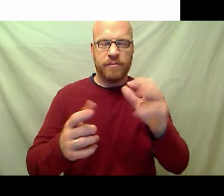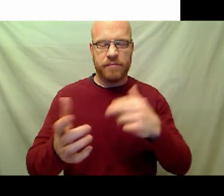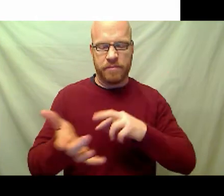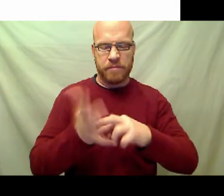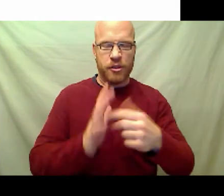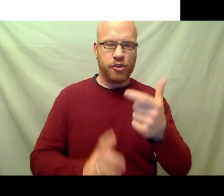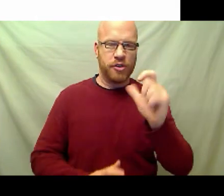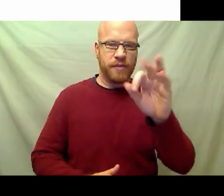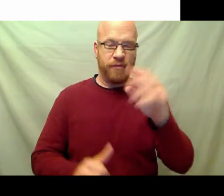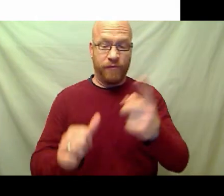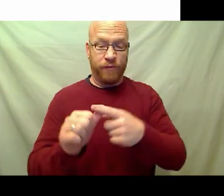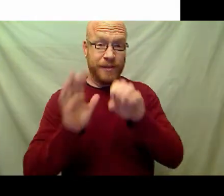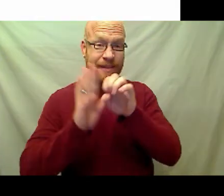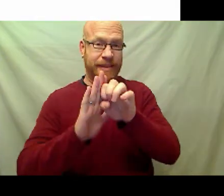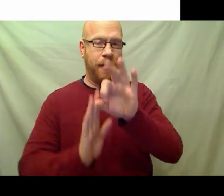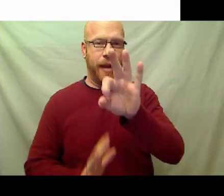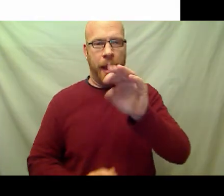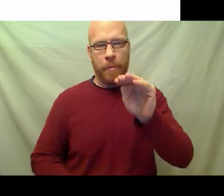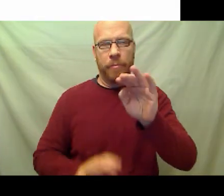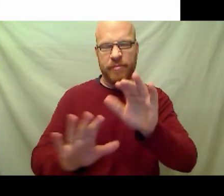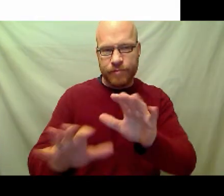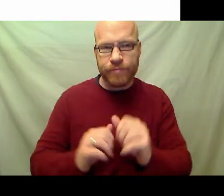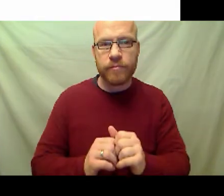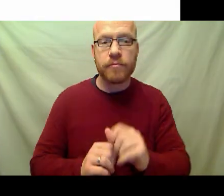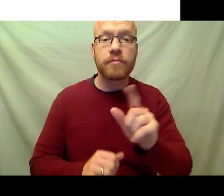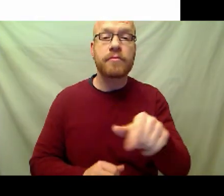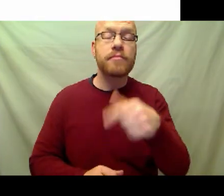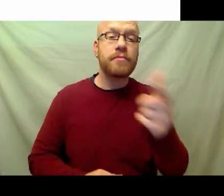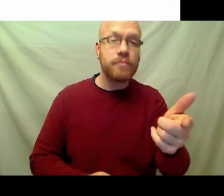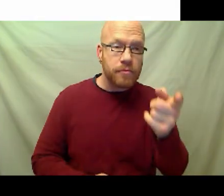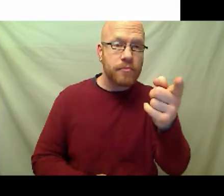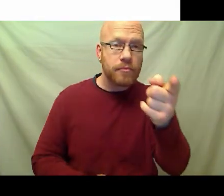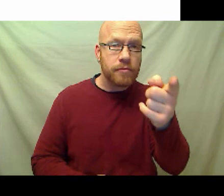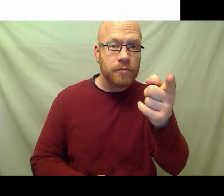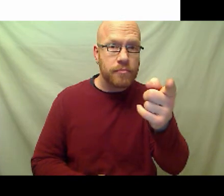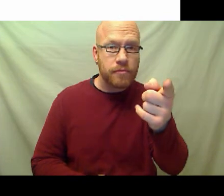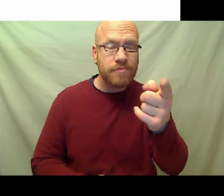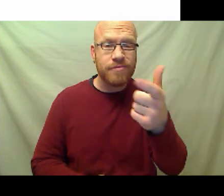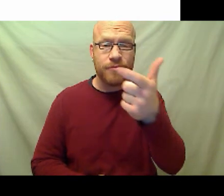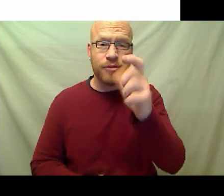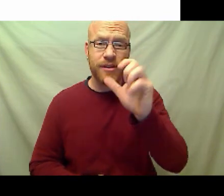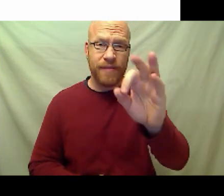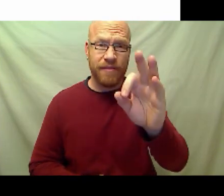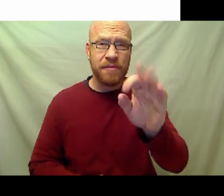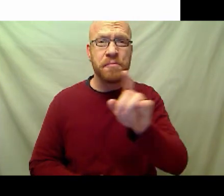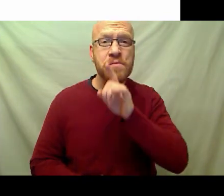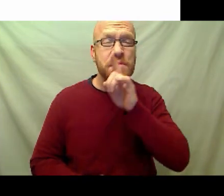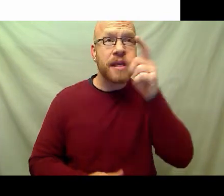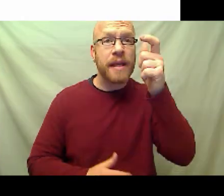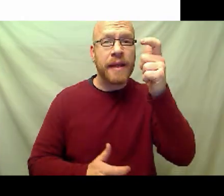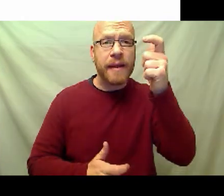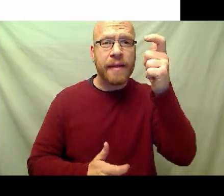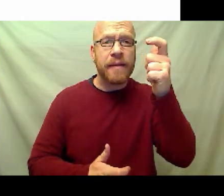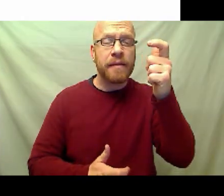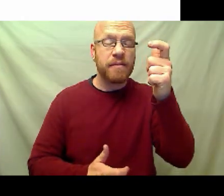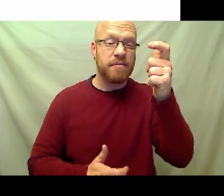than can divide each term. Our first example, 9m 4 plus 27m,